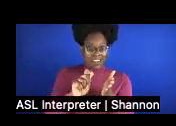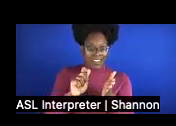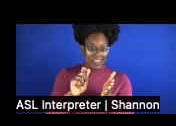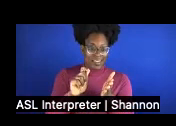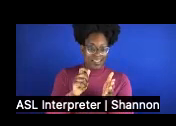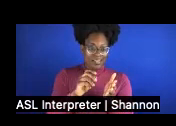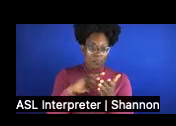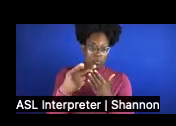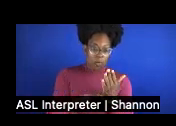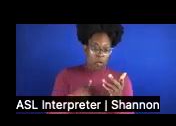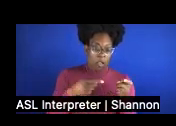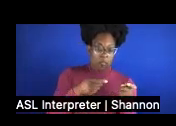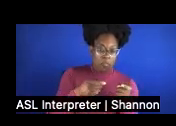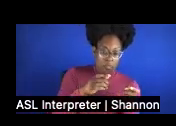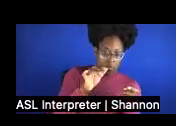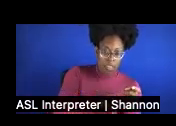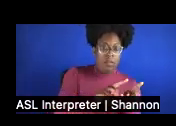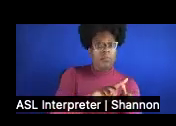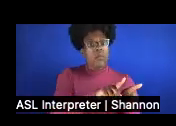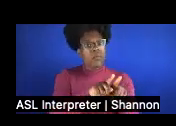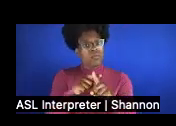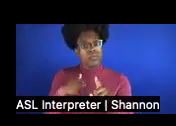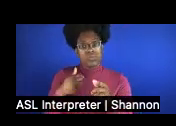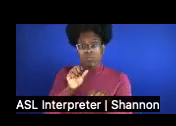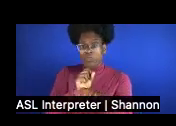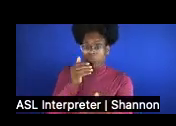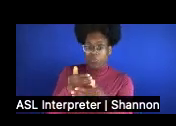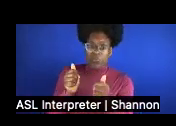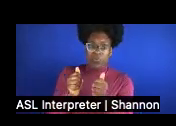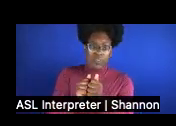still collaborate very closely with the WCC, and I'm happy to be here today to talk about